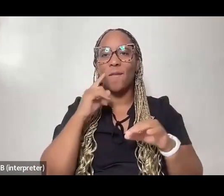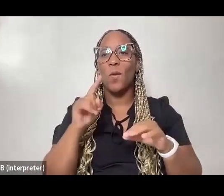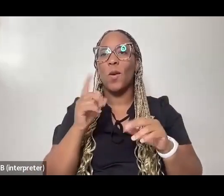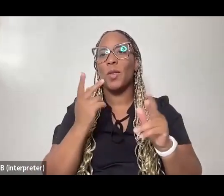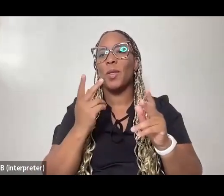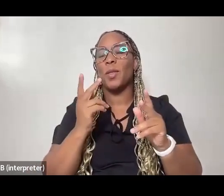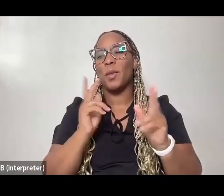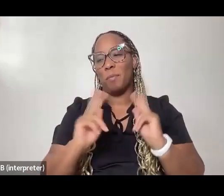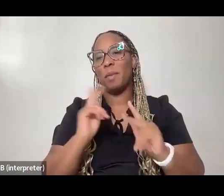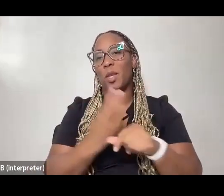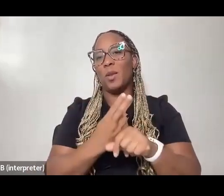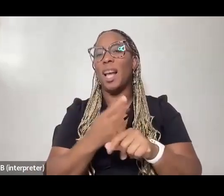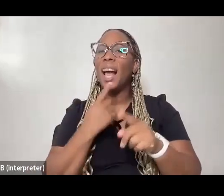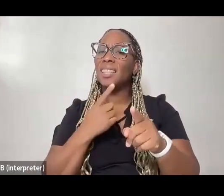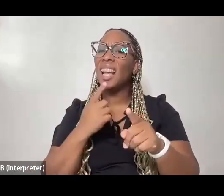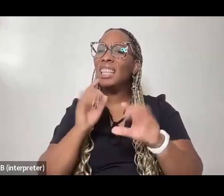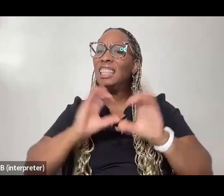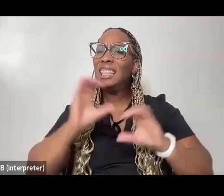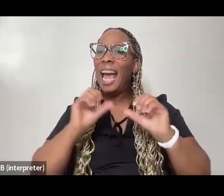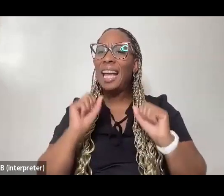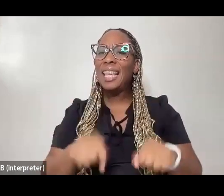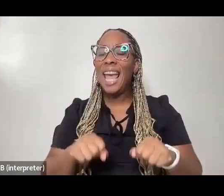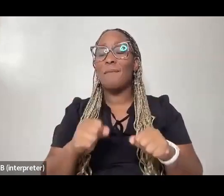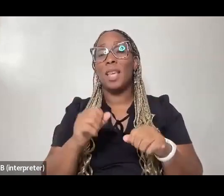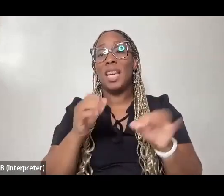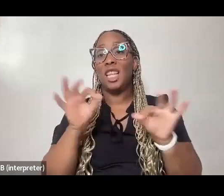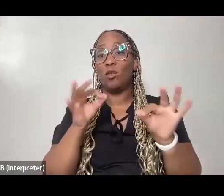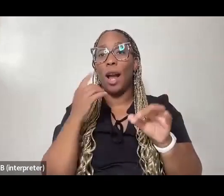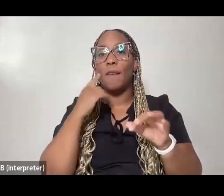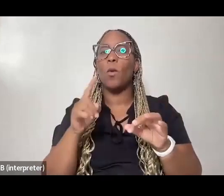Now, I put on the slide that chat can be distracting to screen reader users, which is true.